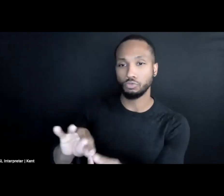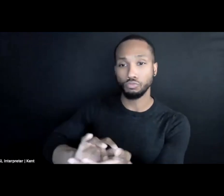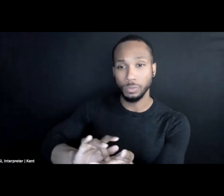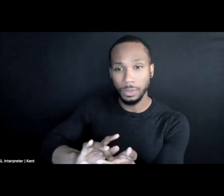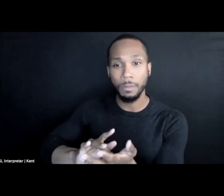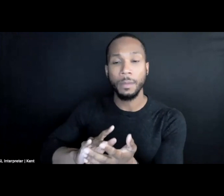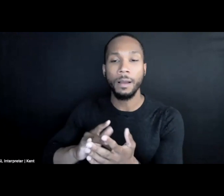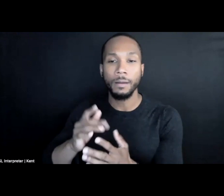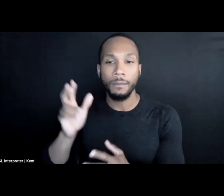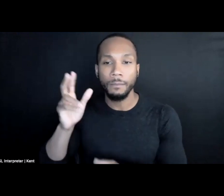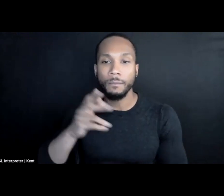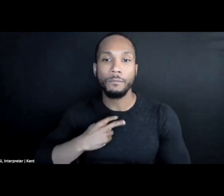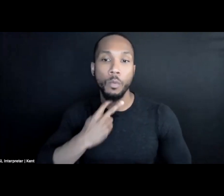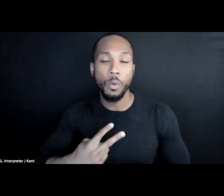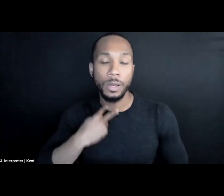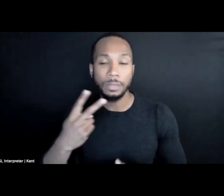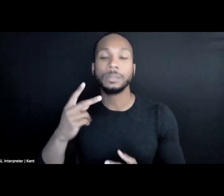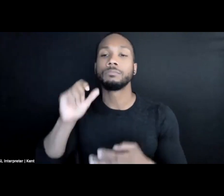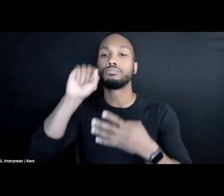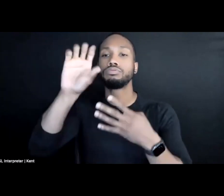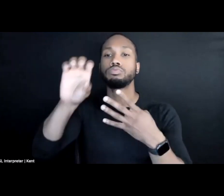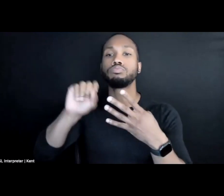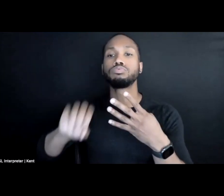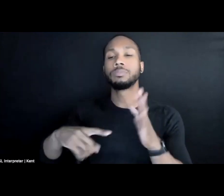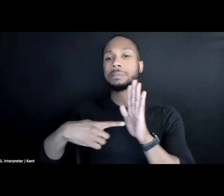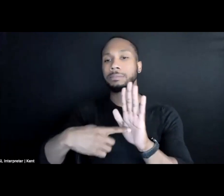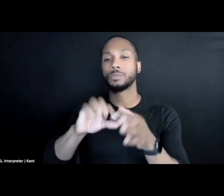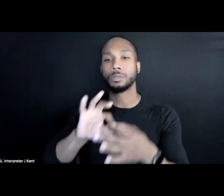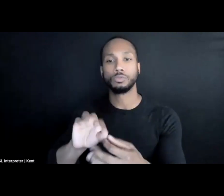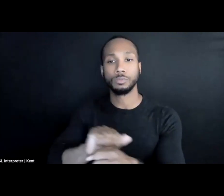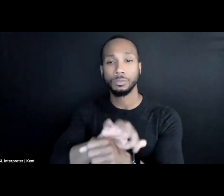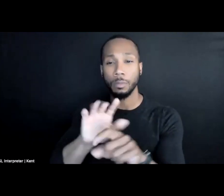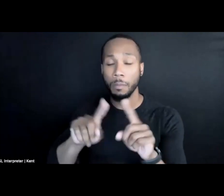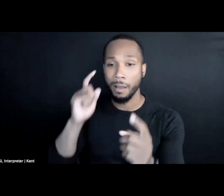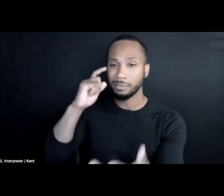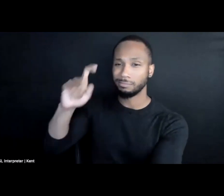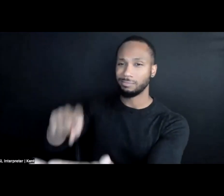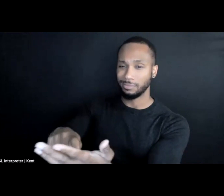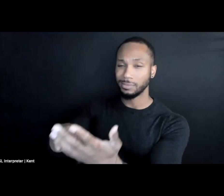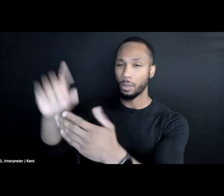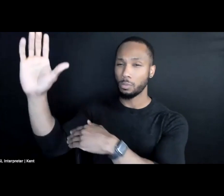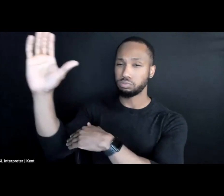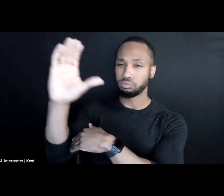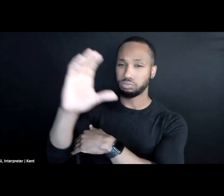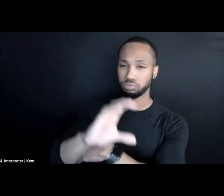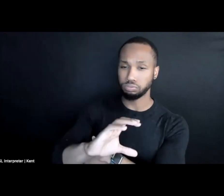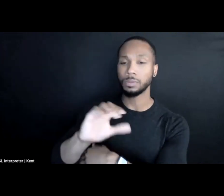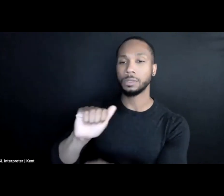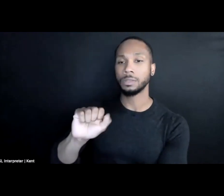Pero mis ojos Ven el Ocaso De Sabana Grande.